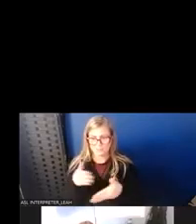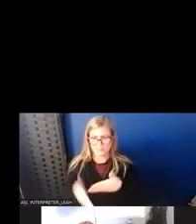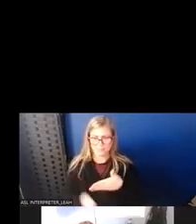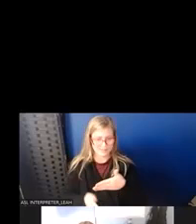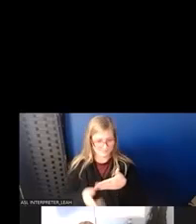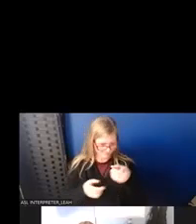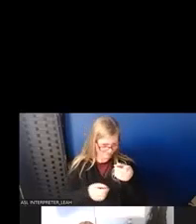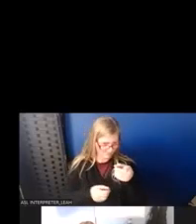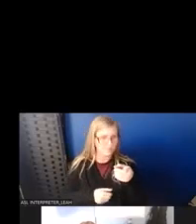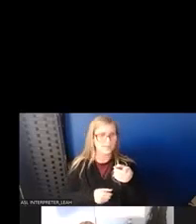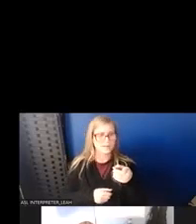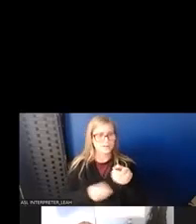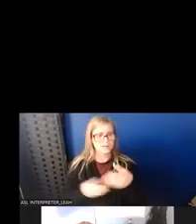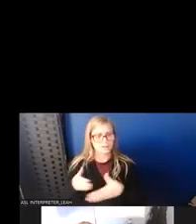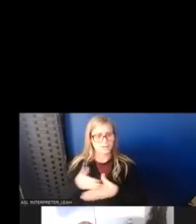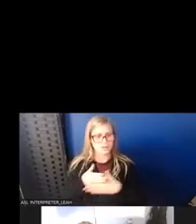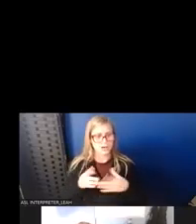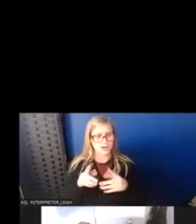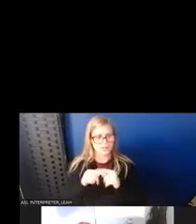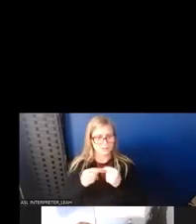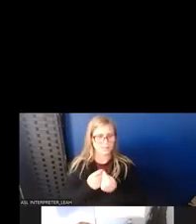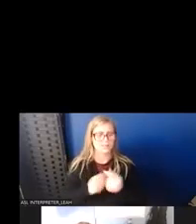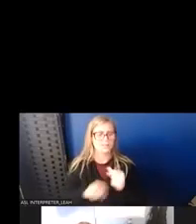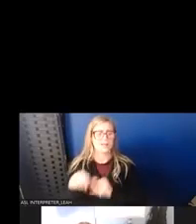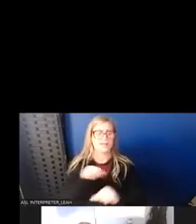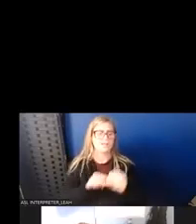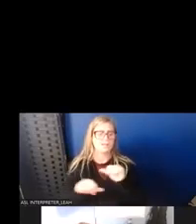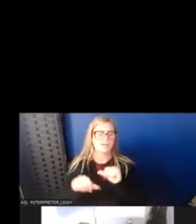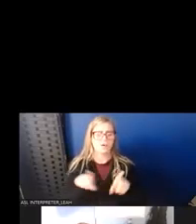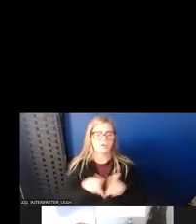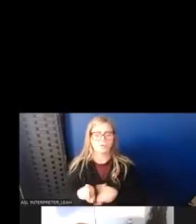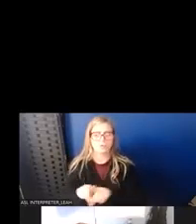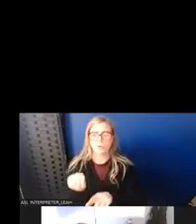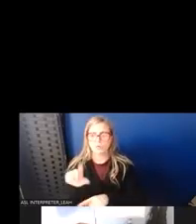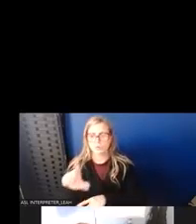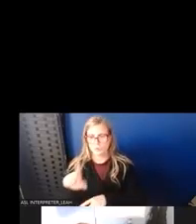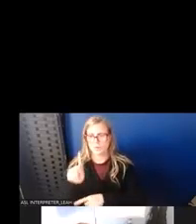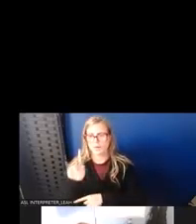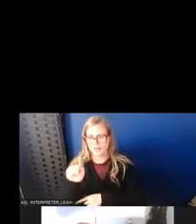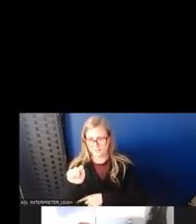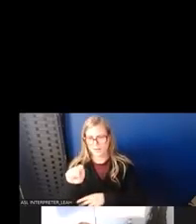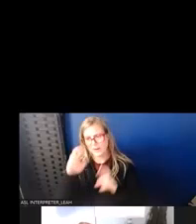some of Team Science and also a toolkit that we're working on and we hope to make public together with many of our